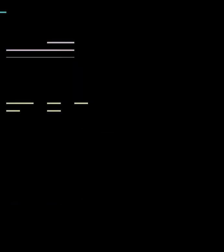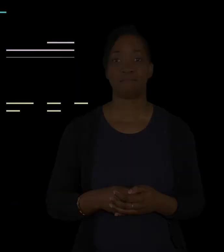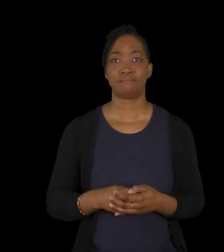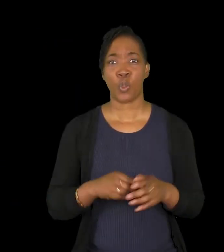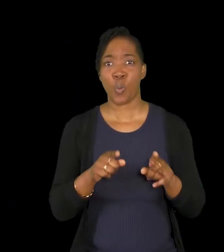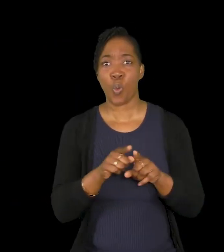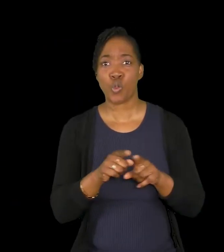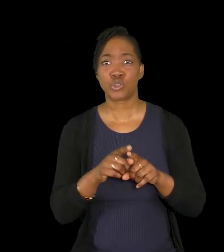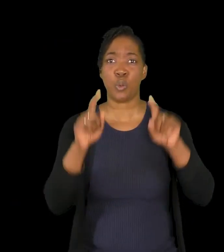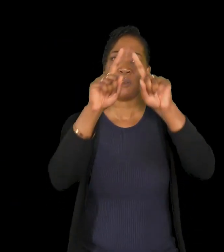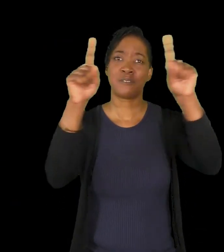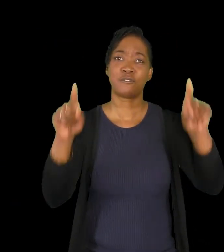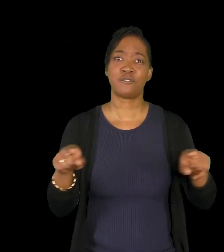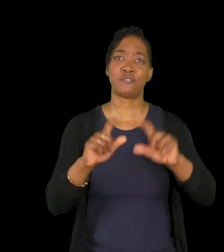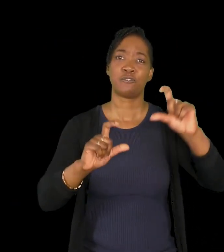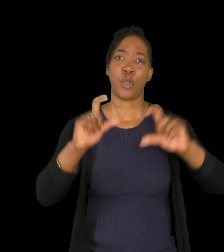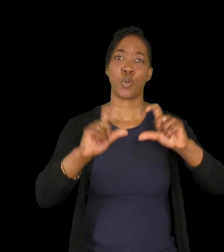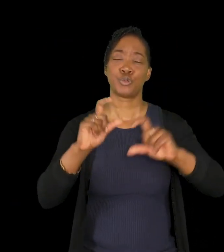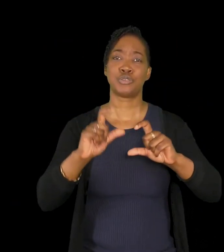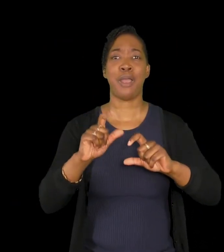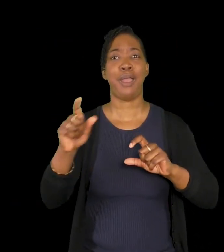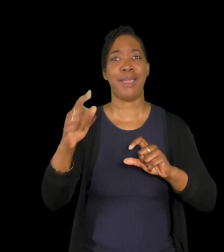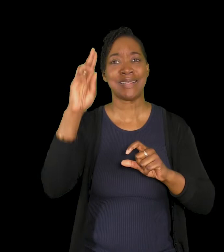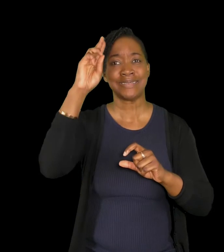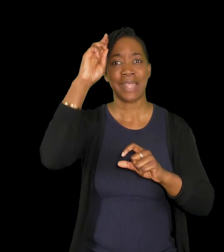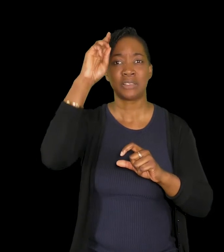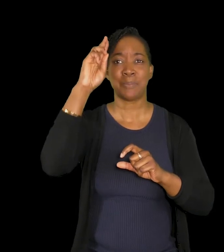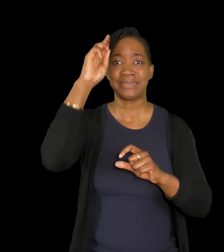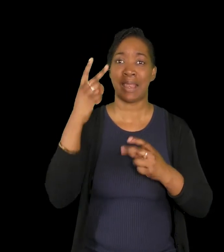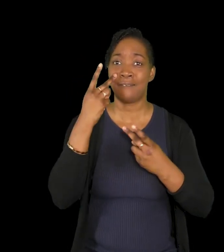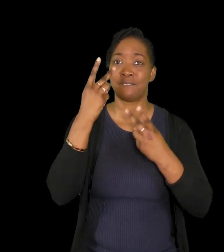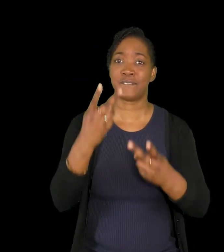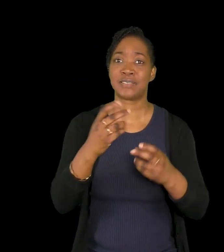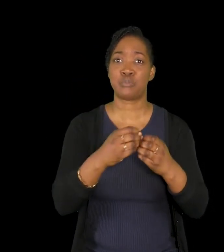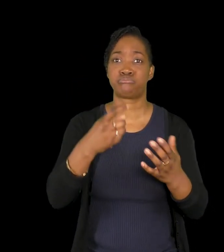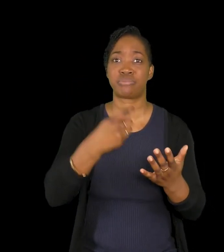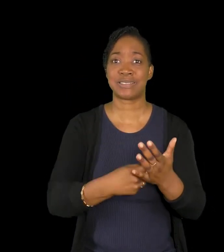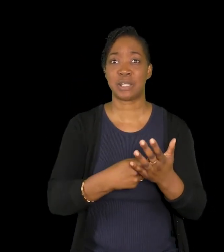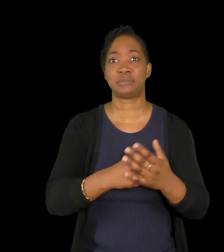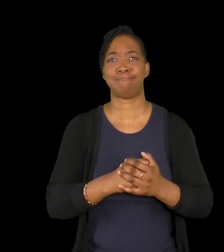There is also a framed colour photograph of the day when Nelson Mandela visited Brixton and an embroidery ring stretched across it